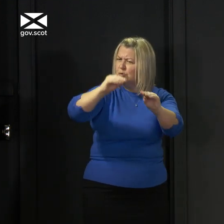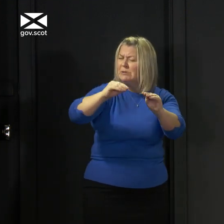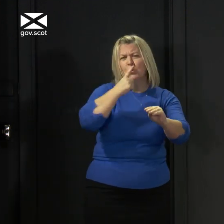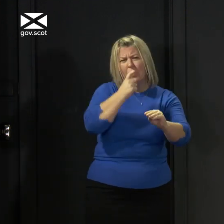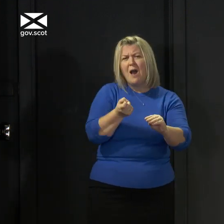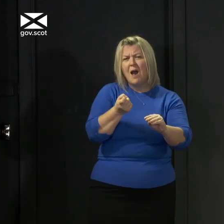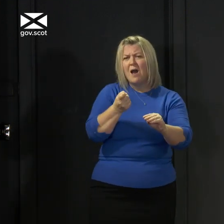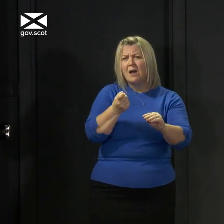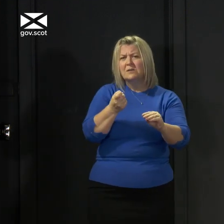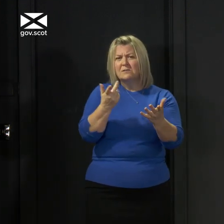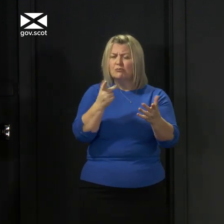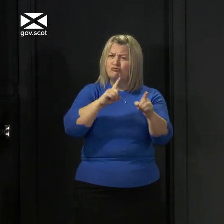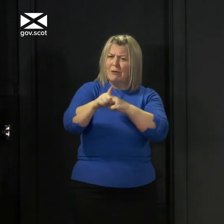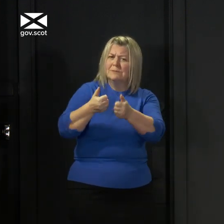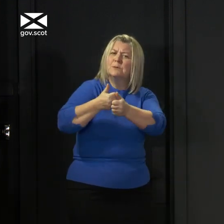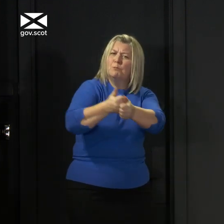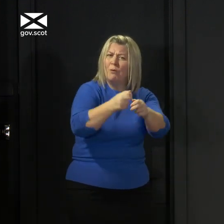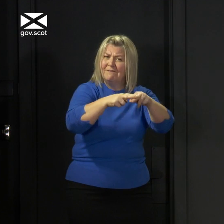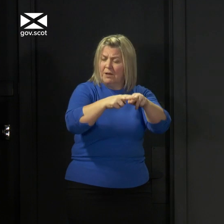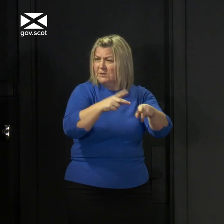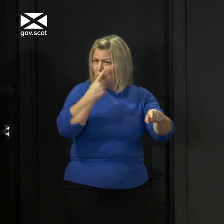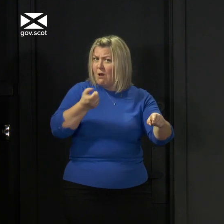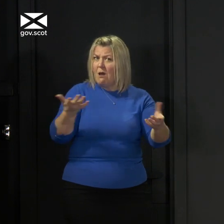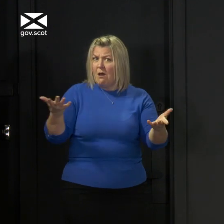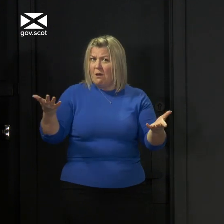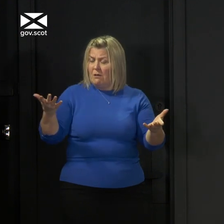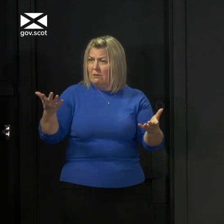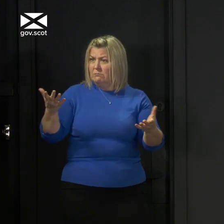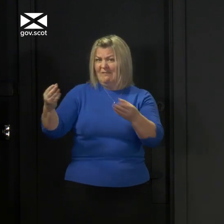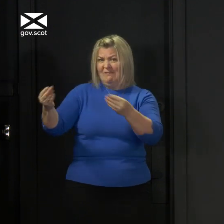will continue to look at all options for doing that working with local